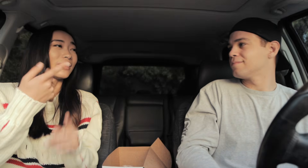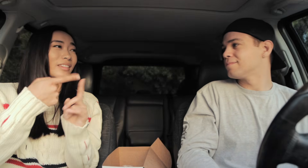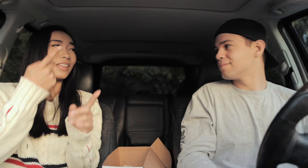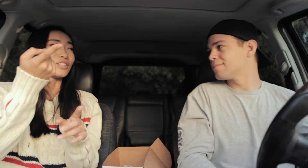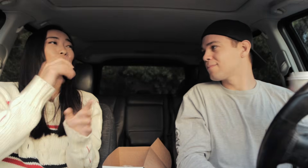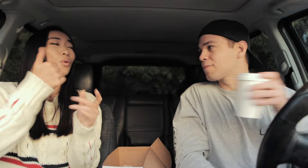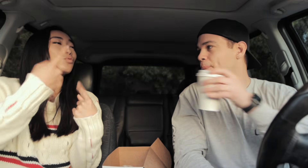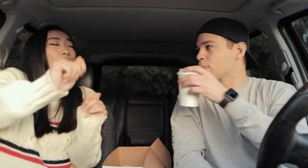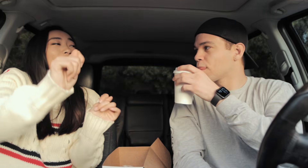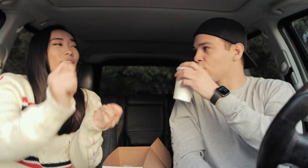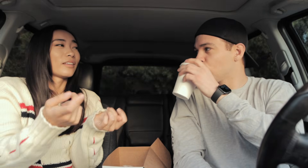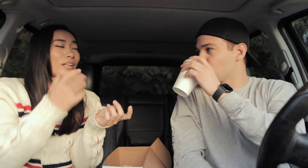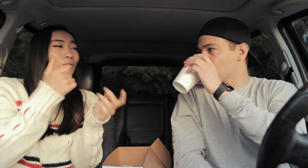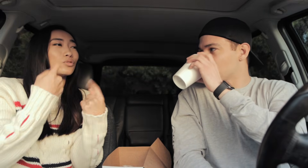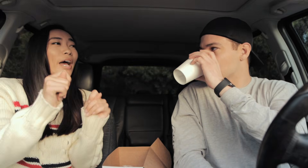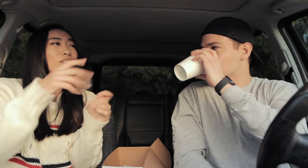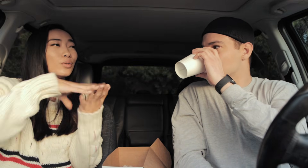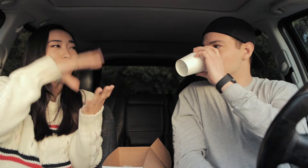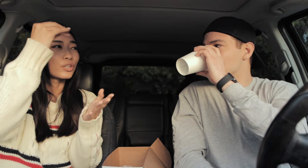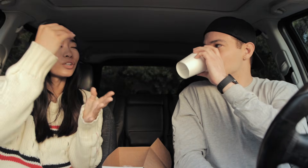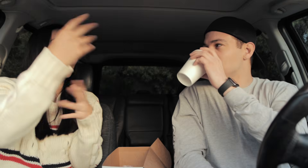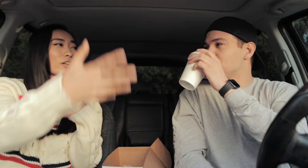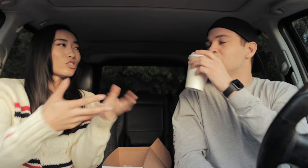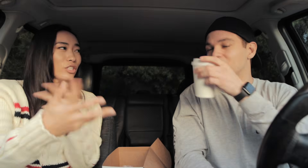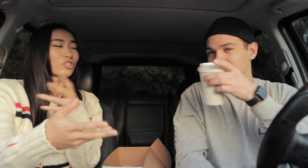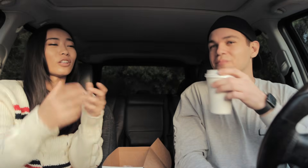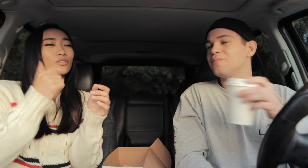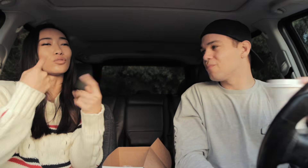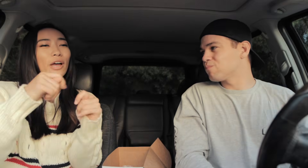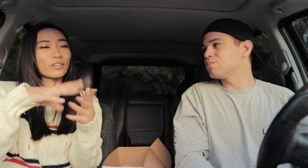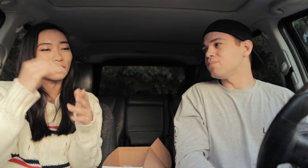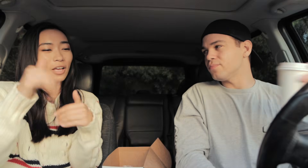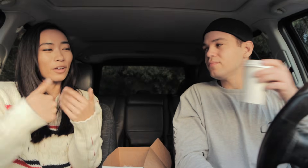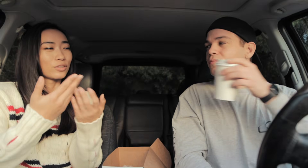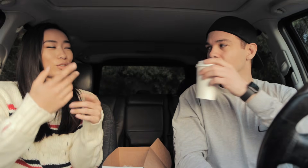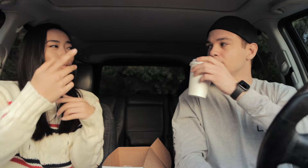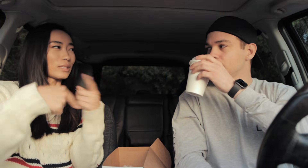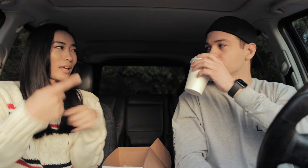and then they just don't try they don't try to learn how to gesture learn how to sign